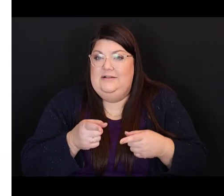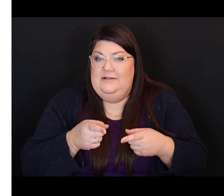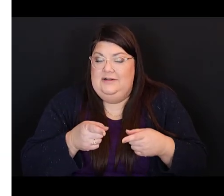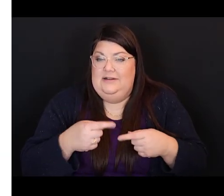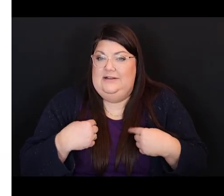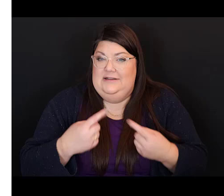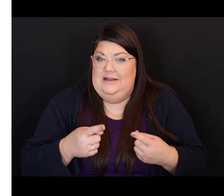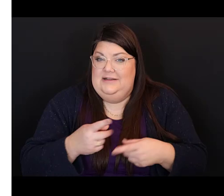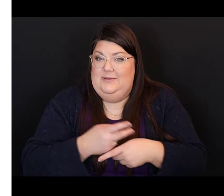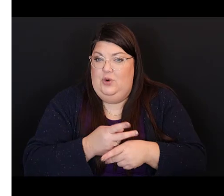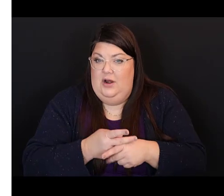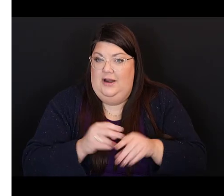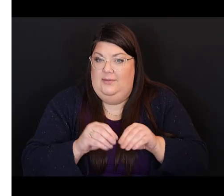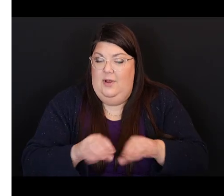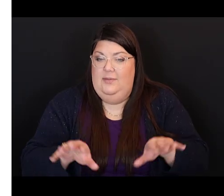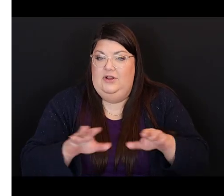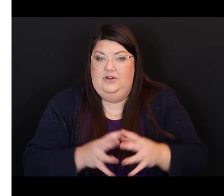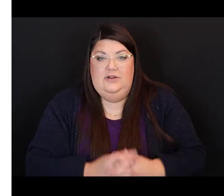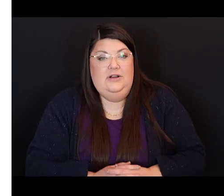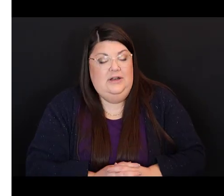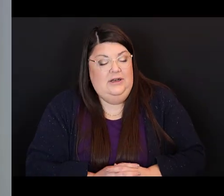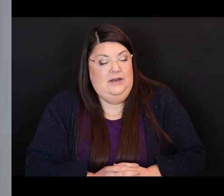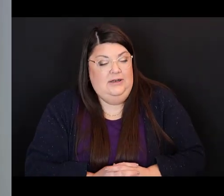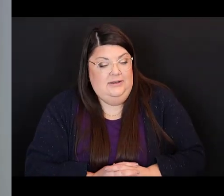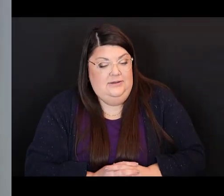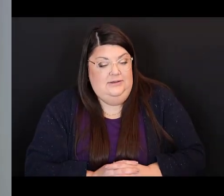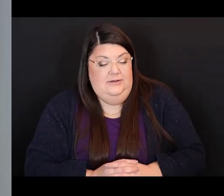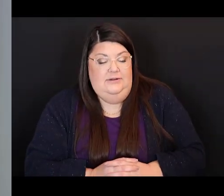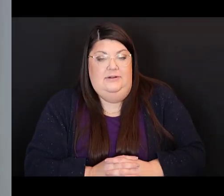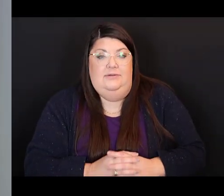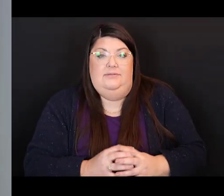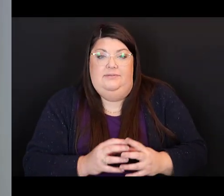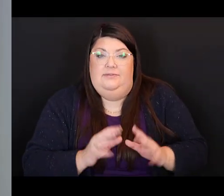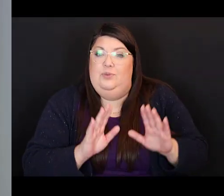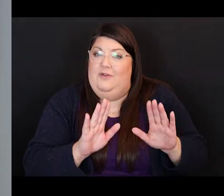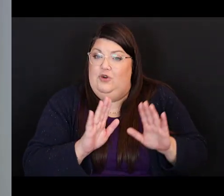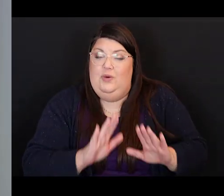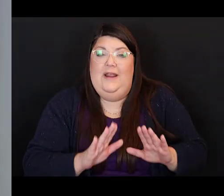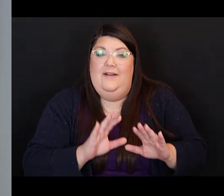the field since this product has been published. [John] Yeah we've gotten a lot of great feedback